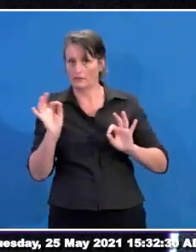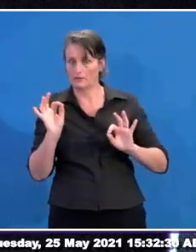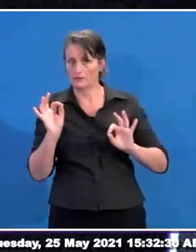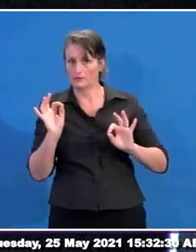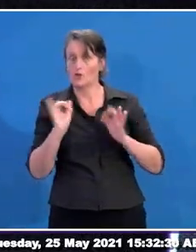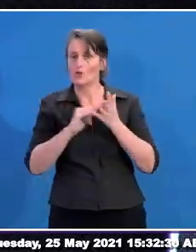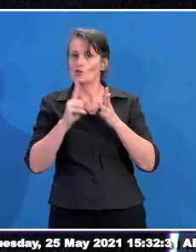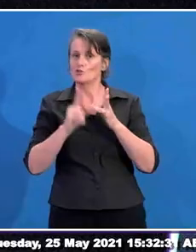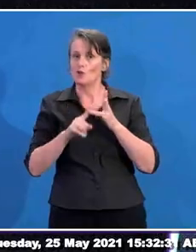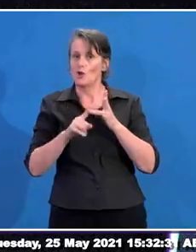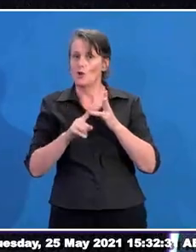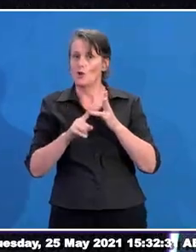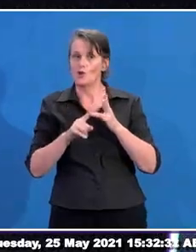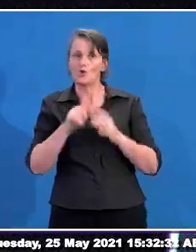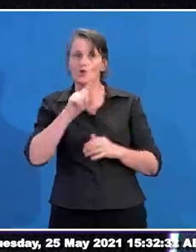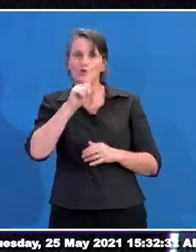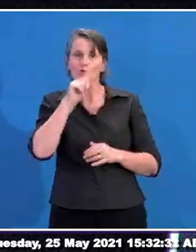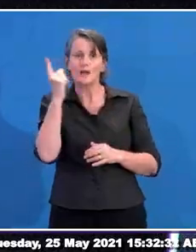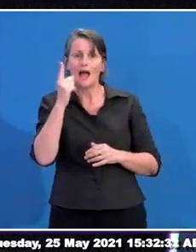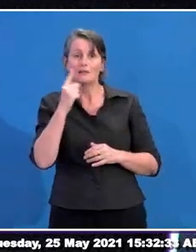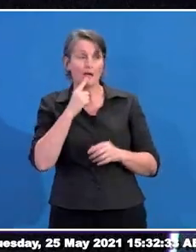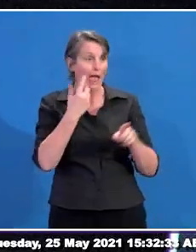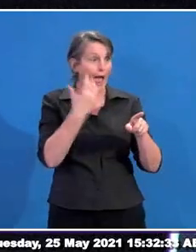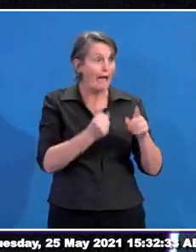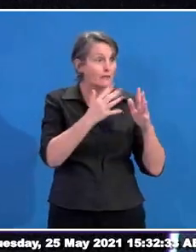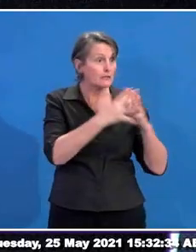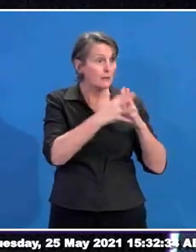not okay just to know a person has a Working With Children check, you need to